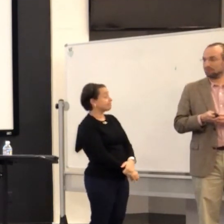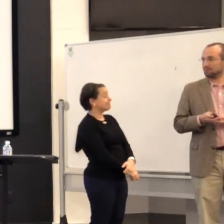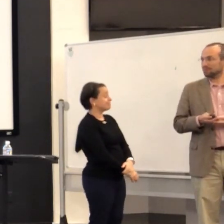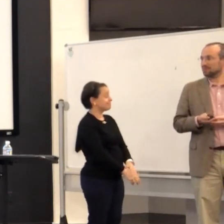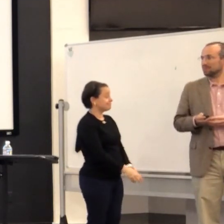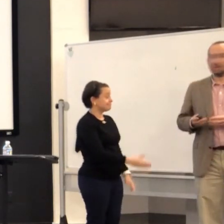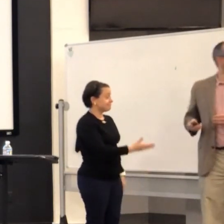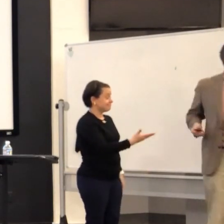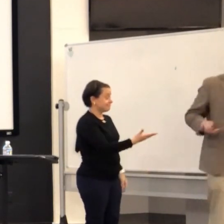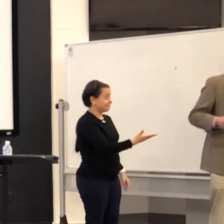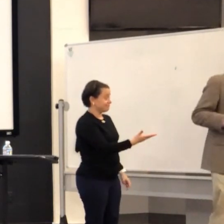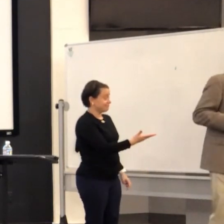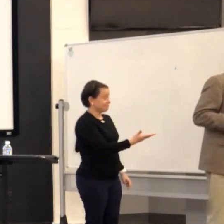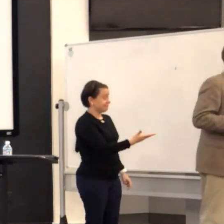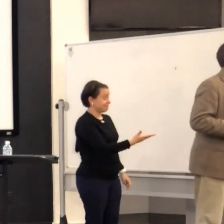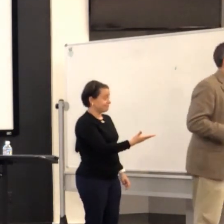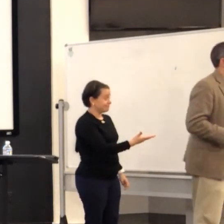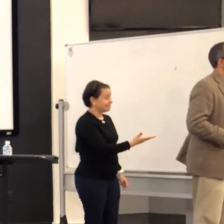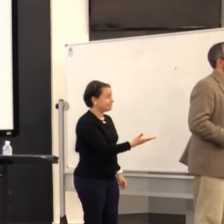Sure, right here. Okay, yes?